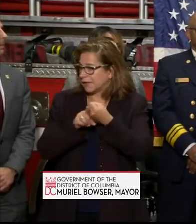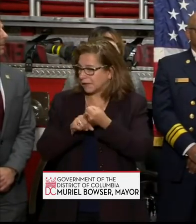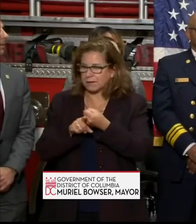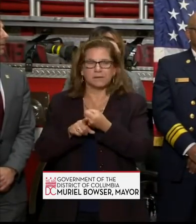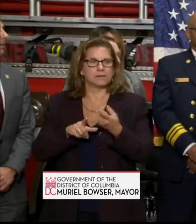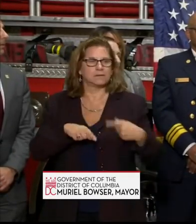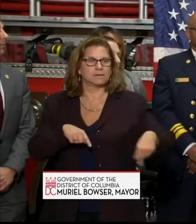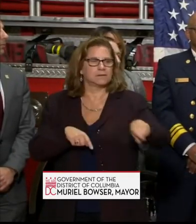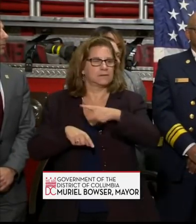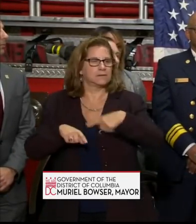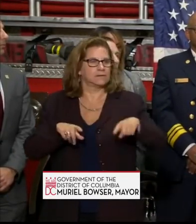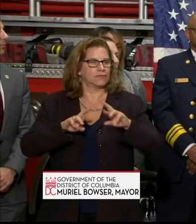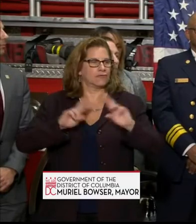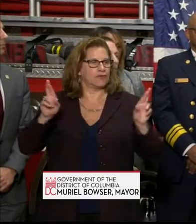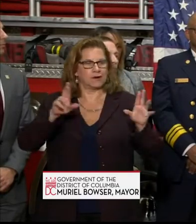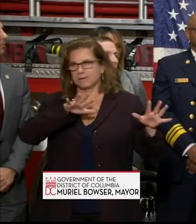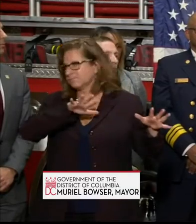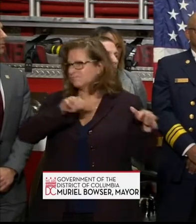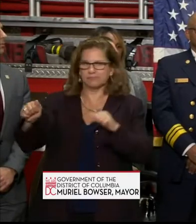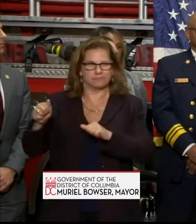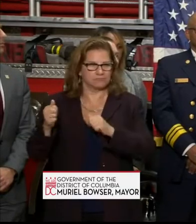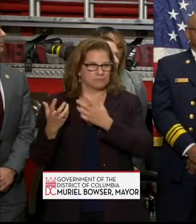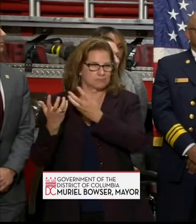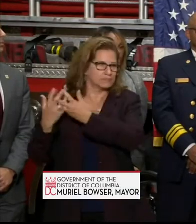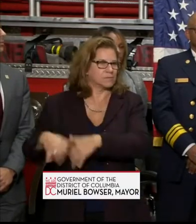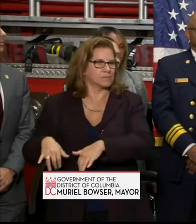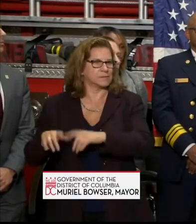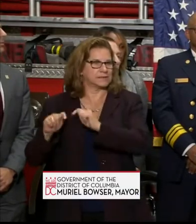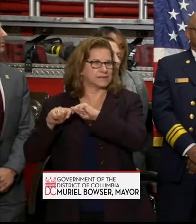SAID, WHAT WE CAN TELL YOU ABOUT THE PREDICTED PATH OF THE